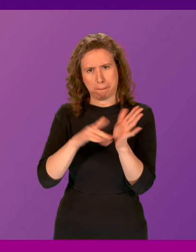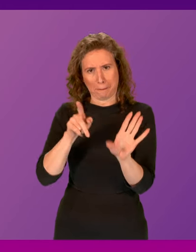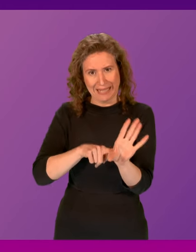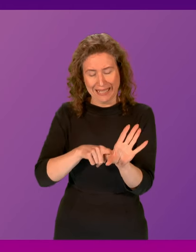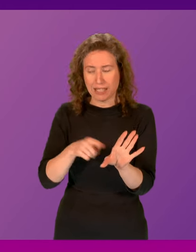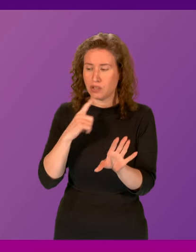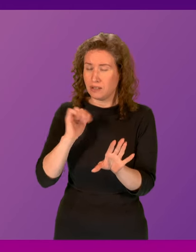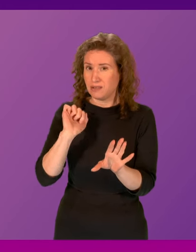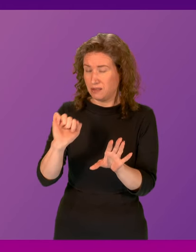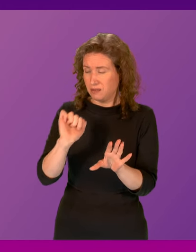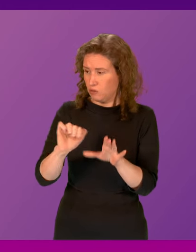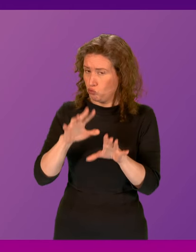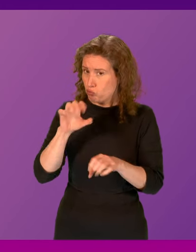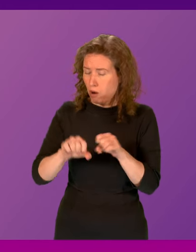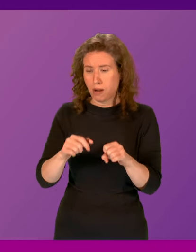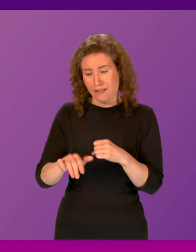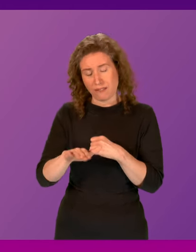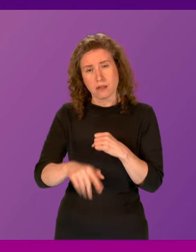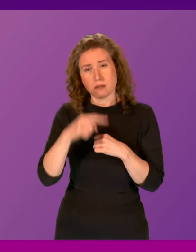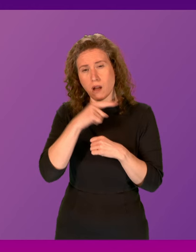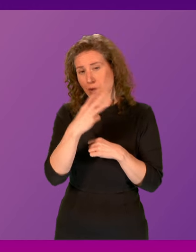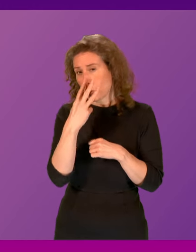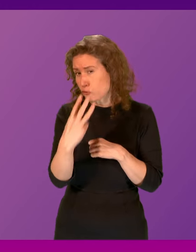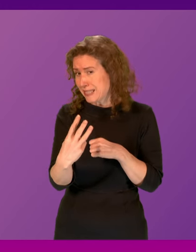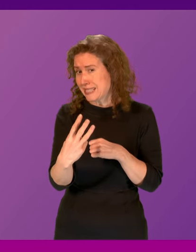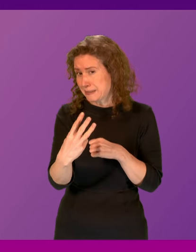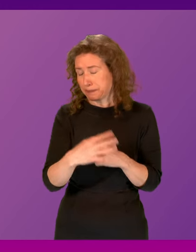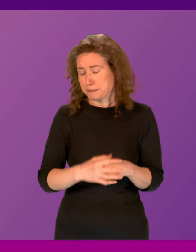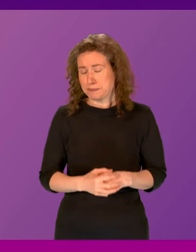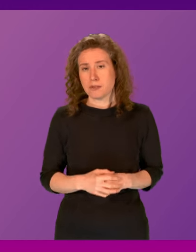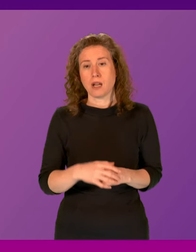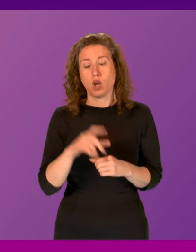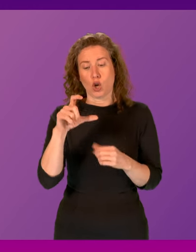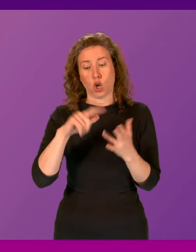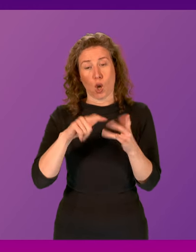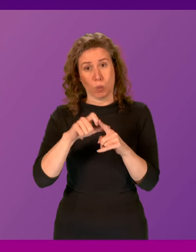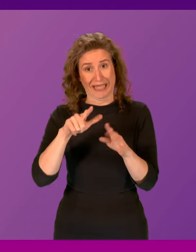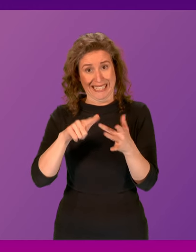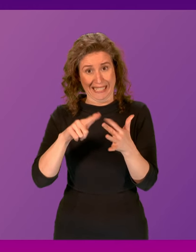struggles that her three-year-old son, Cody, has faced. Cody has been repeatedly diagnosed with